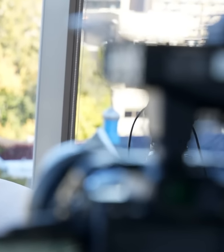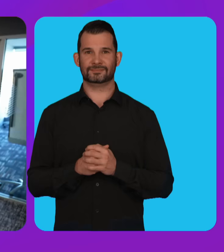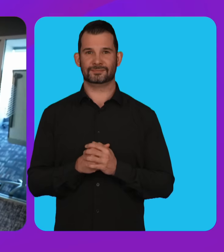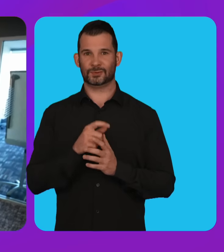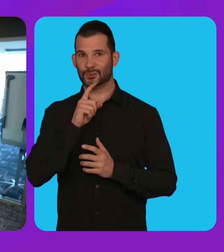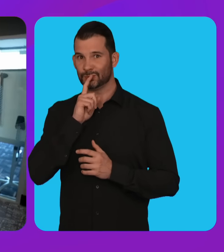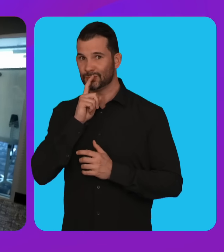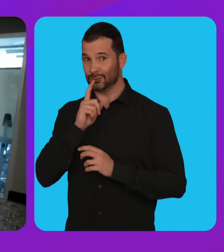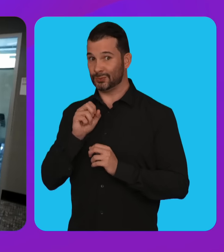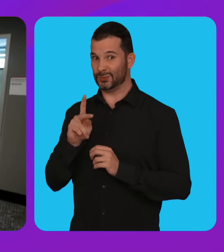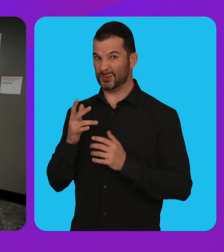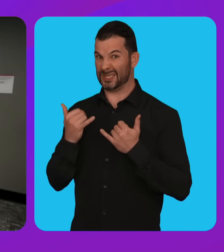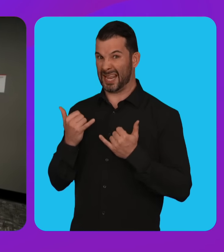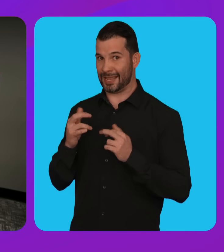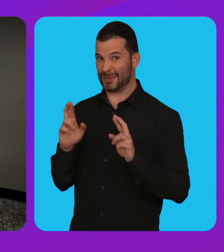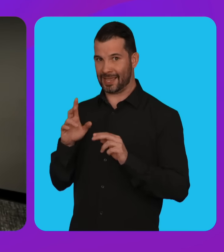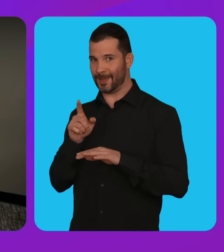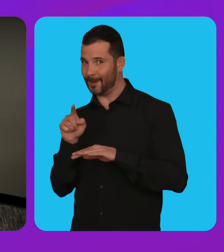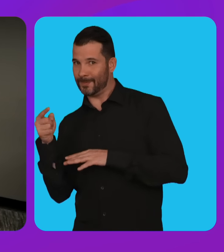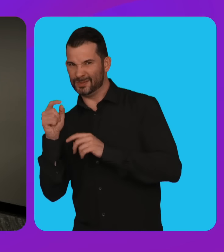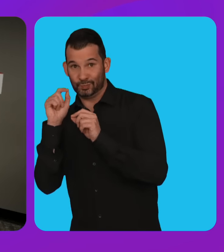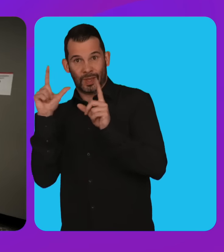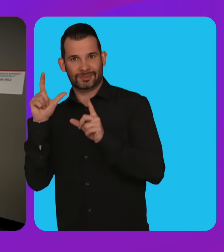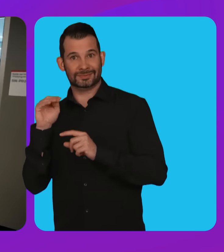[French] [Interpreter 3] OK, now we're going to surprise Miss Tate.